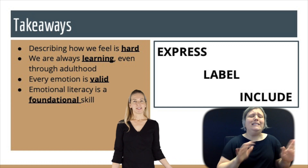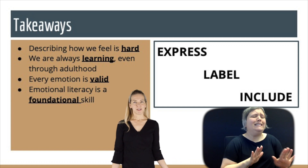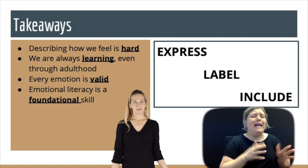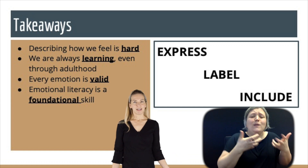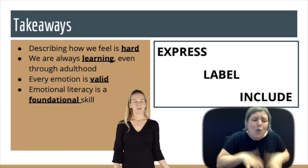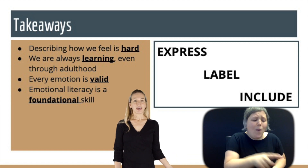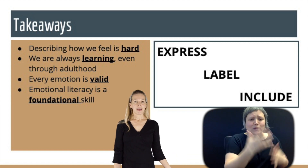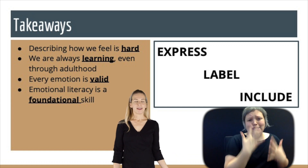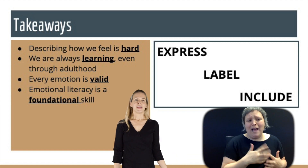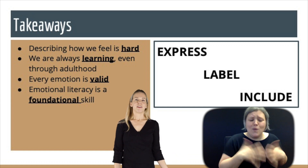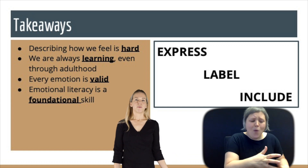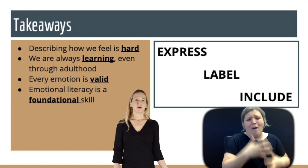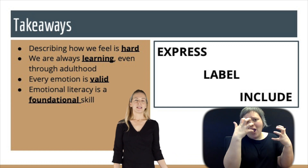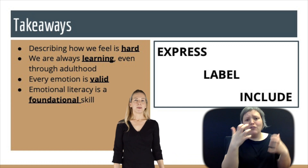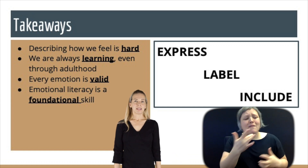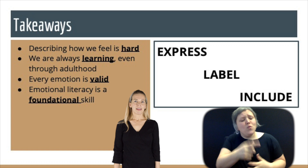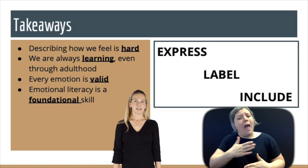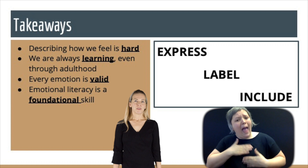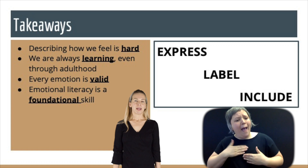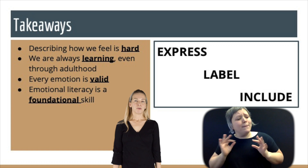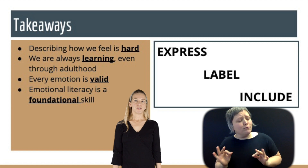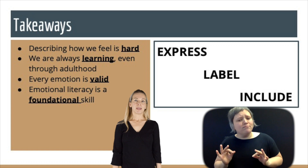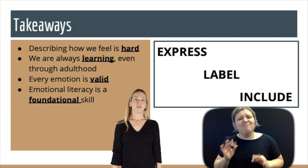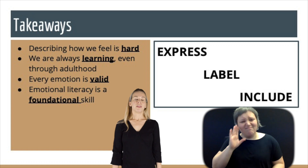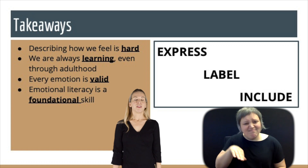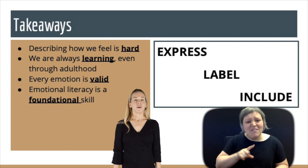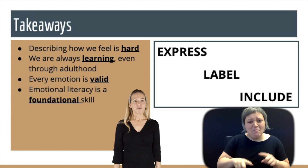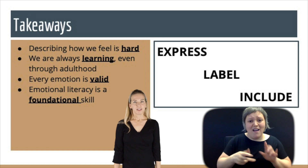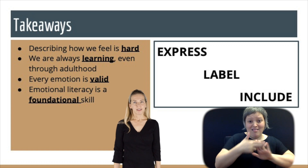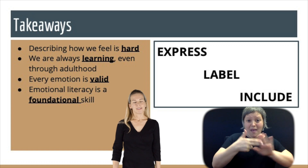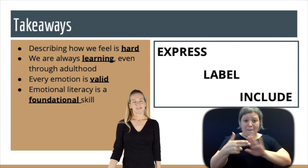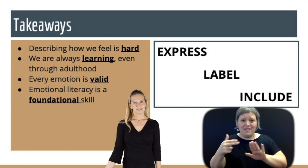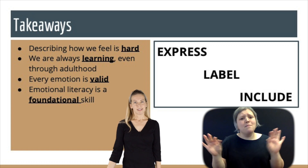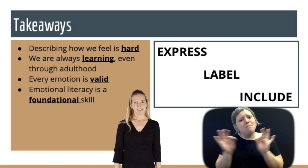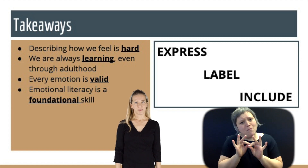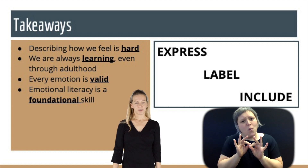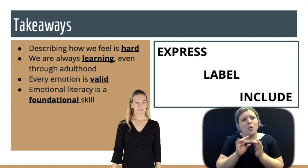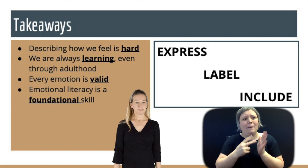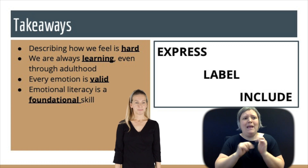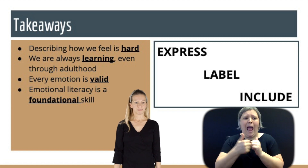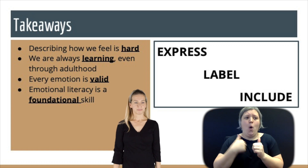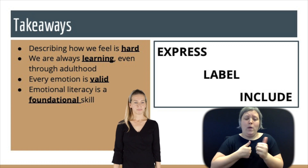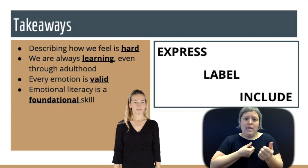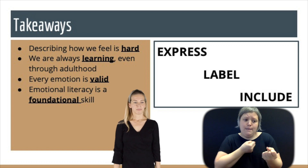they don't and it's okay. If we're labeling that so they're able to label their own feelings as they get older.